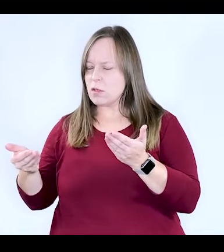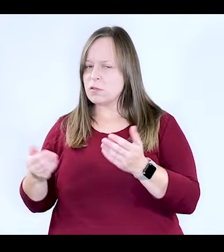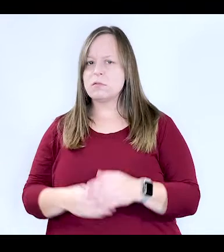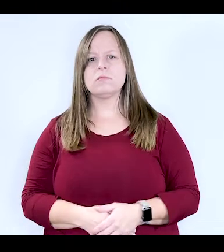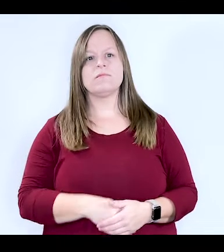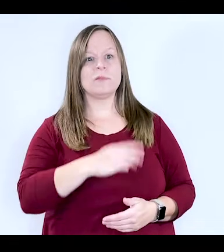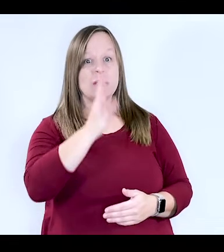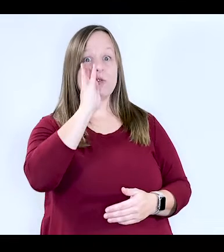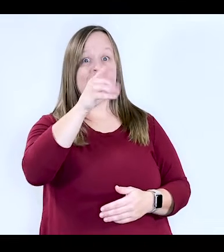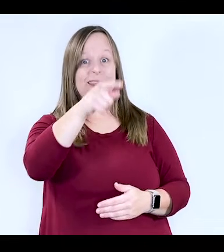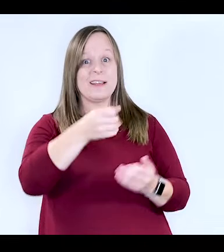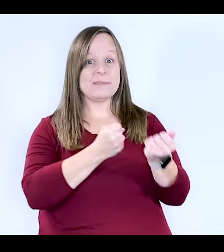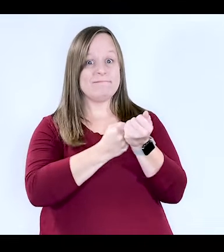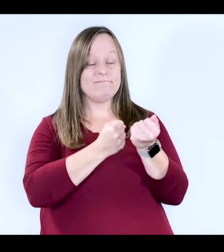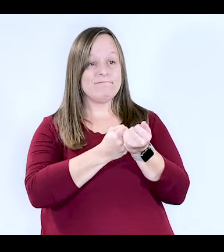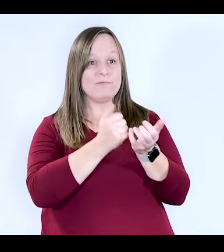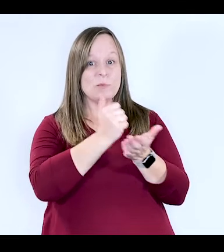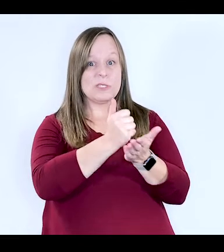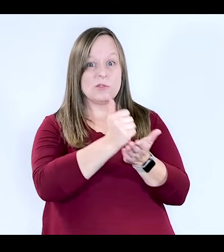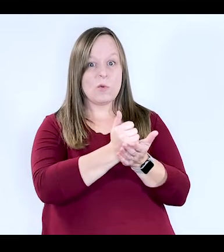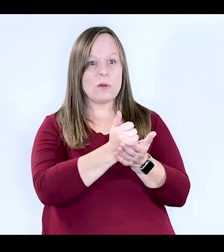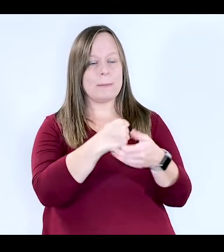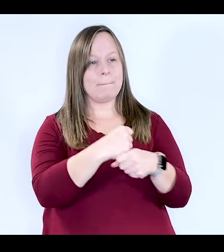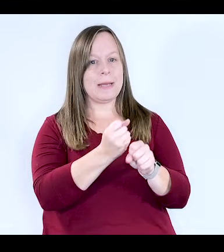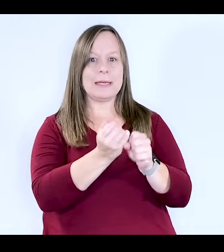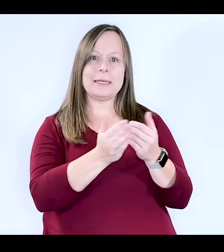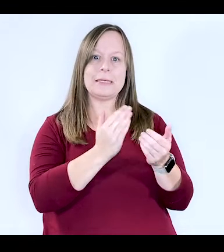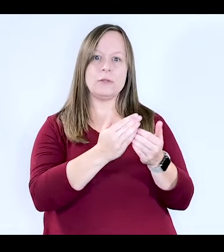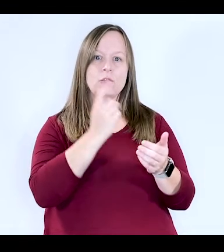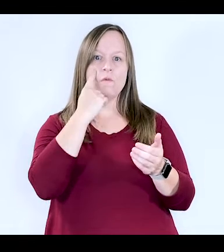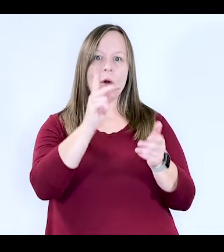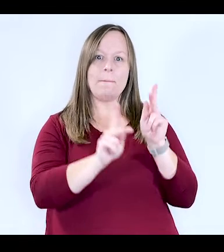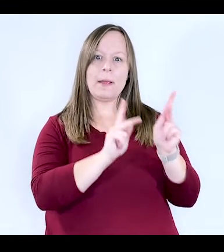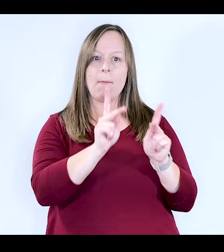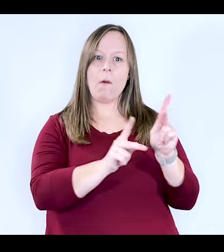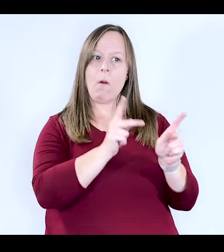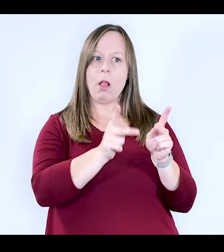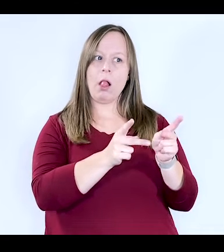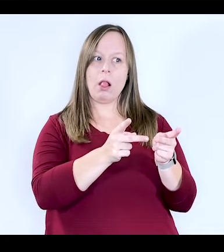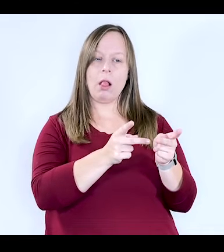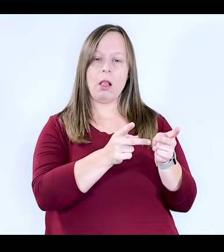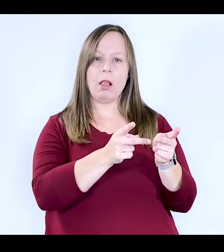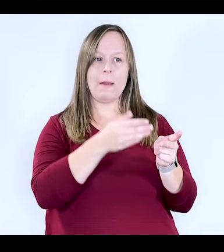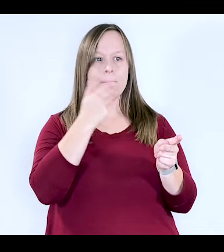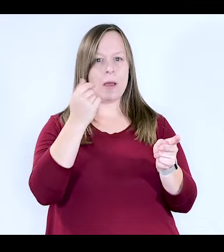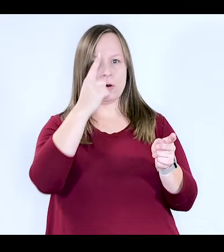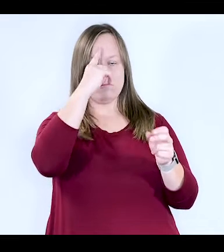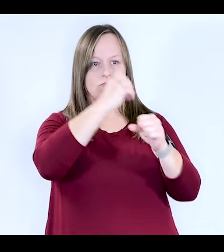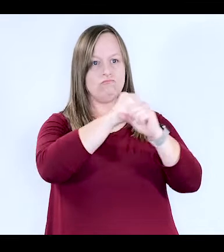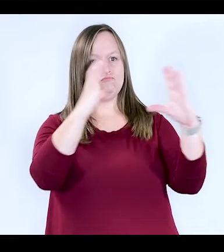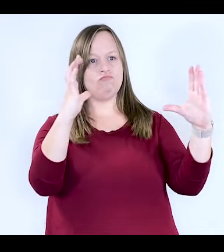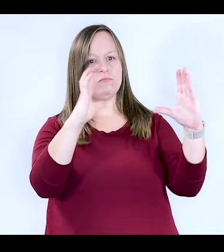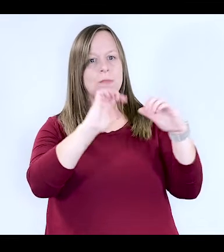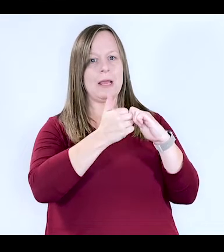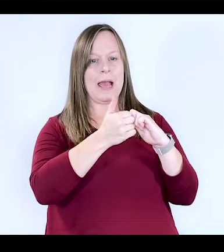We created this resource to make it easier for people to get a better idea of how